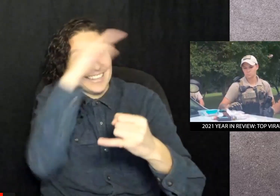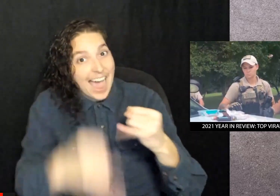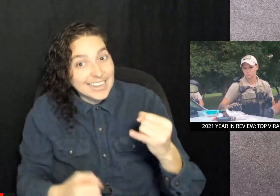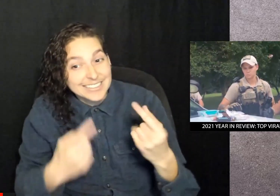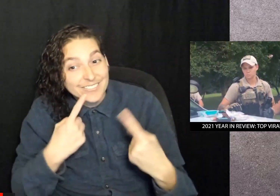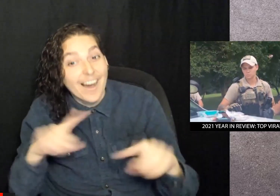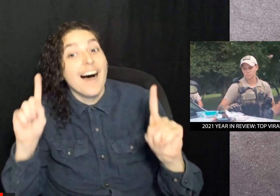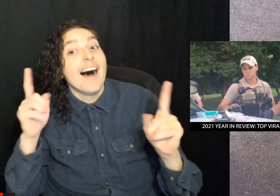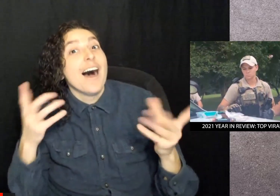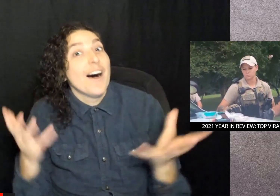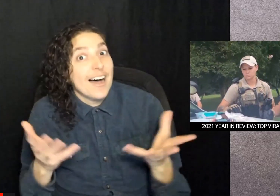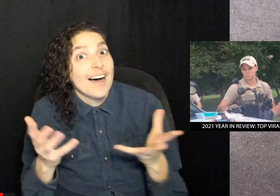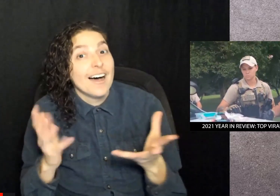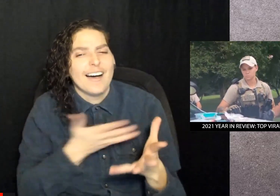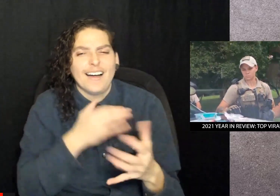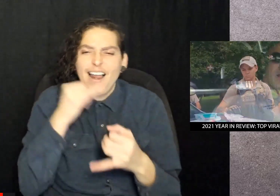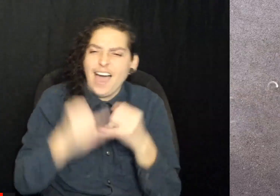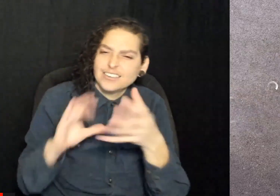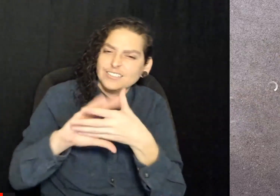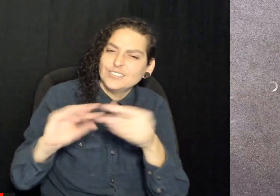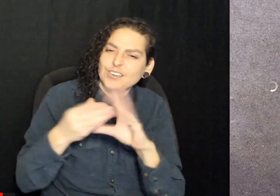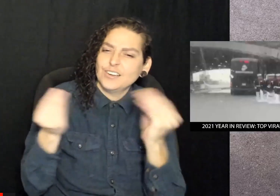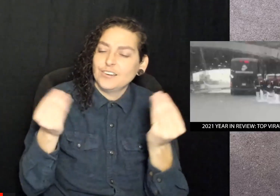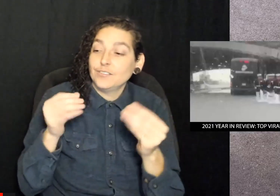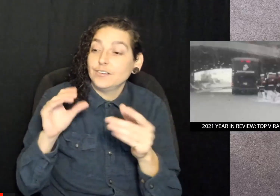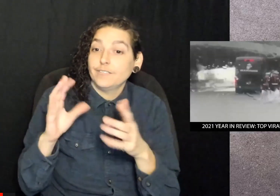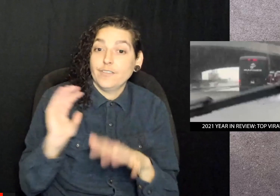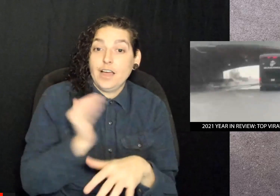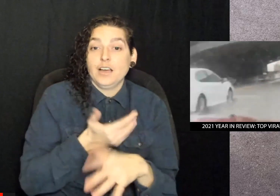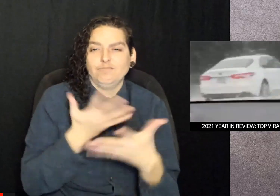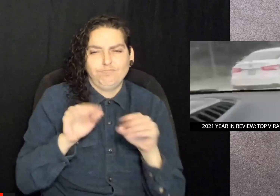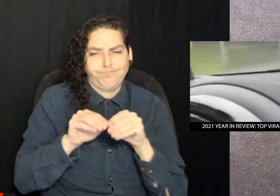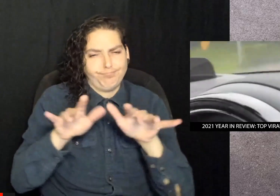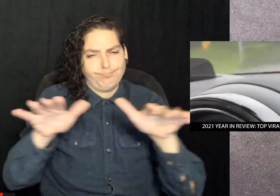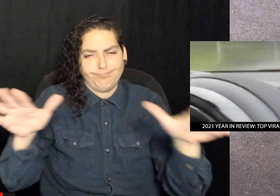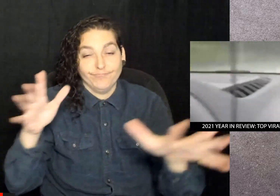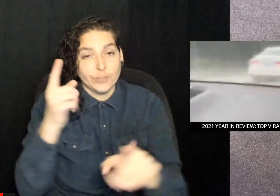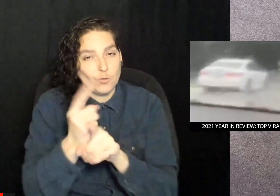and finally our last story went viral for all the right reasons